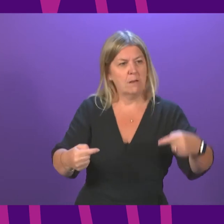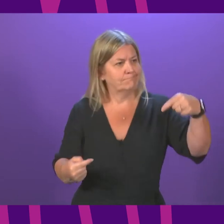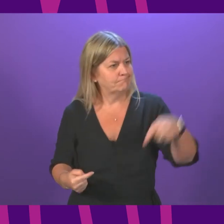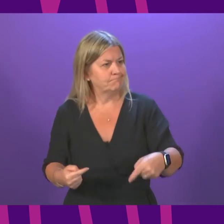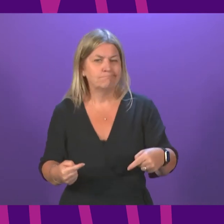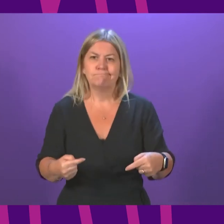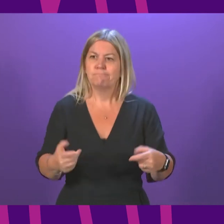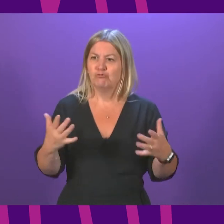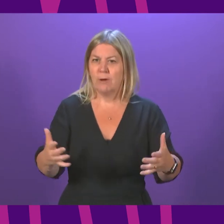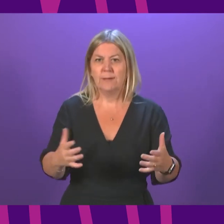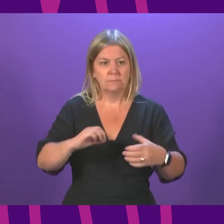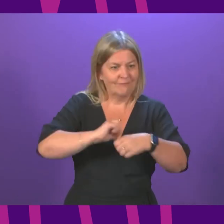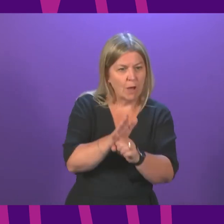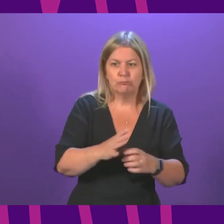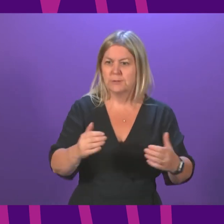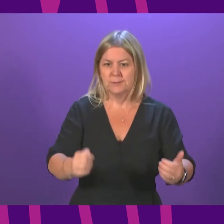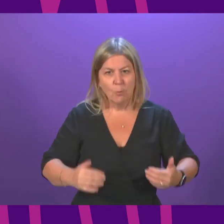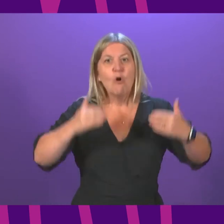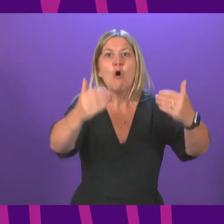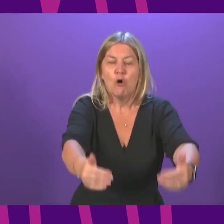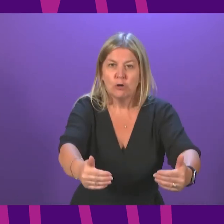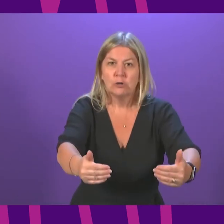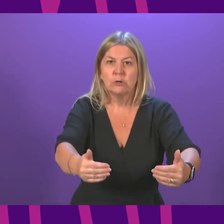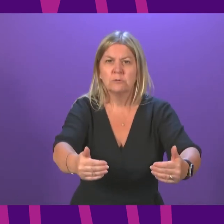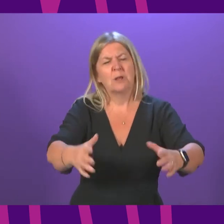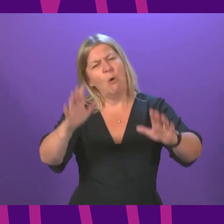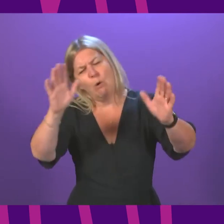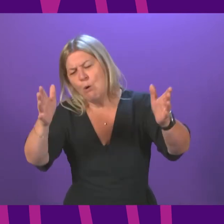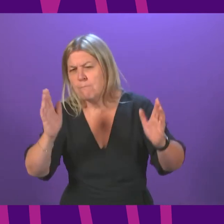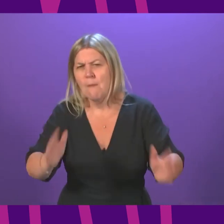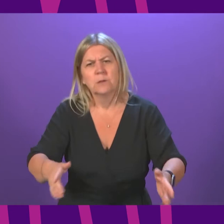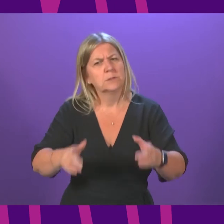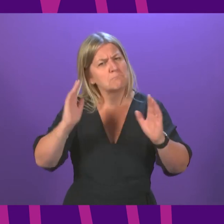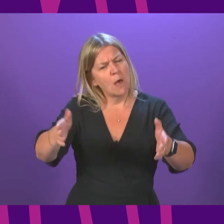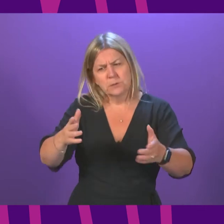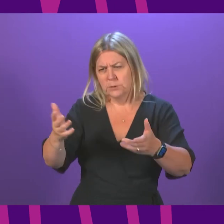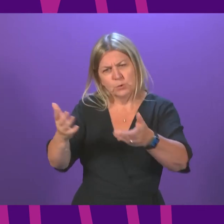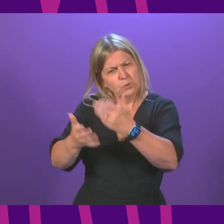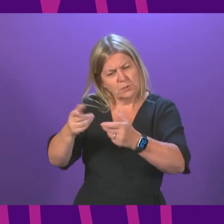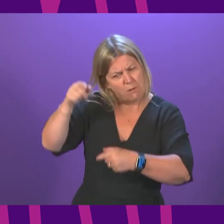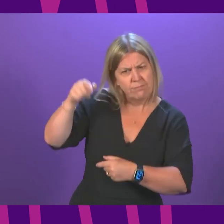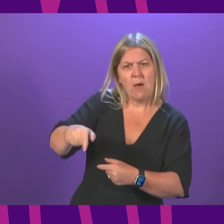on, is make it a “condition of support”—those are the words in Mr Sweeney’s amendment—that